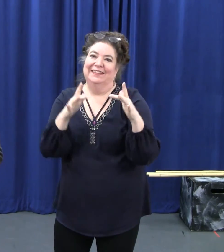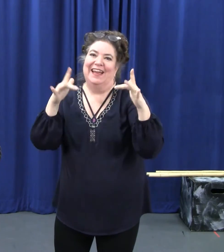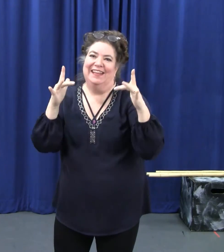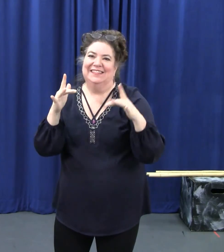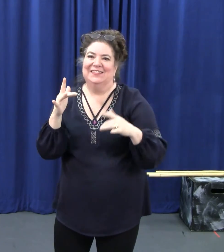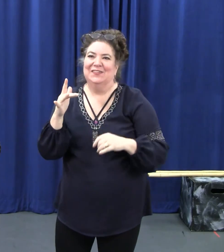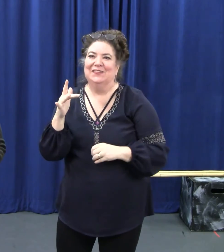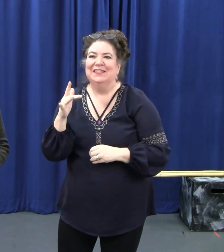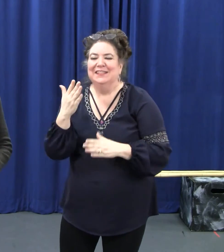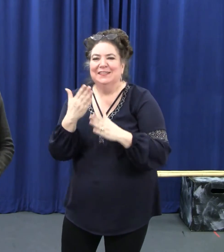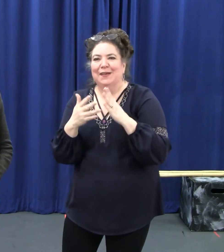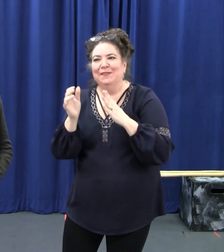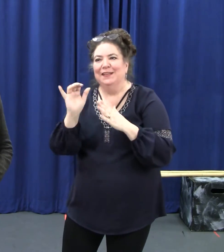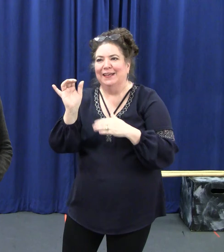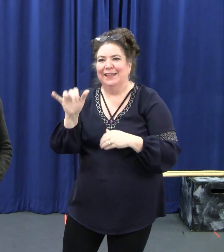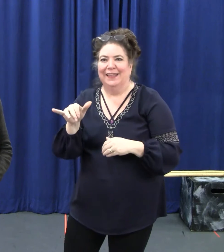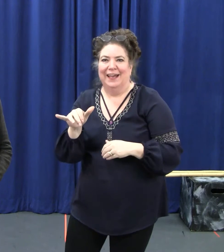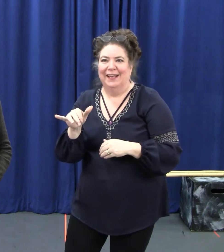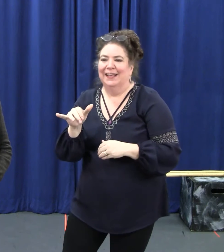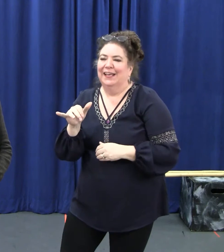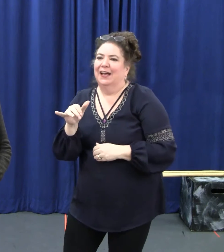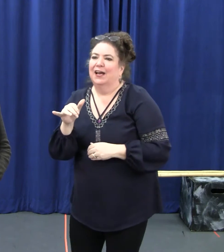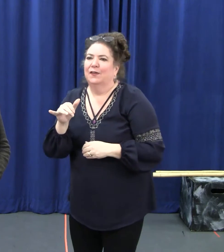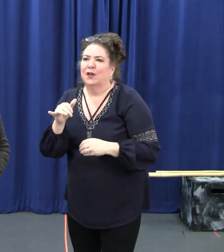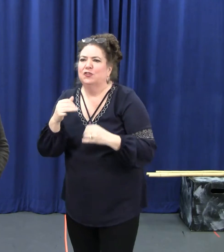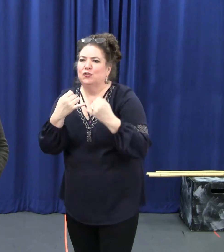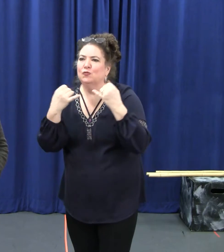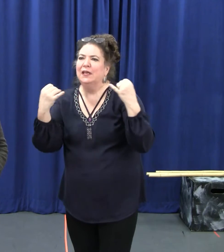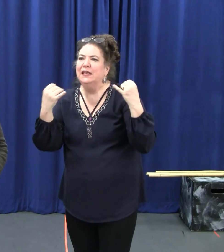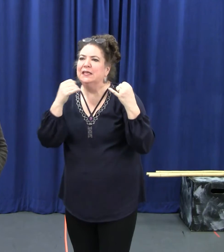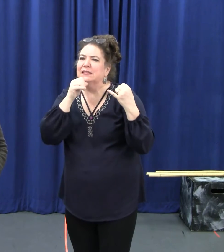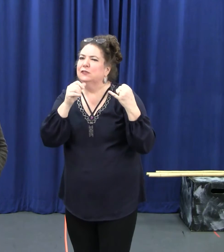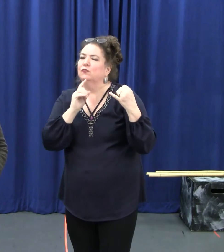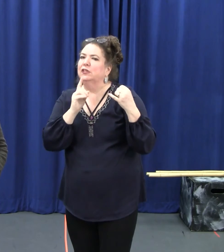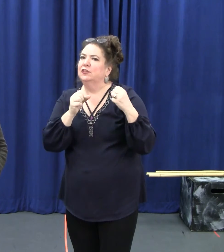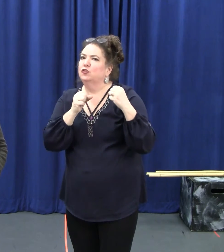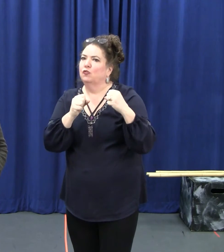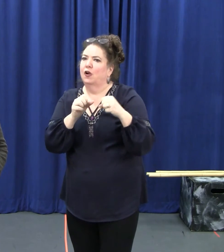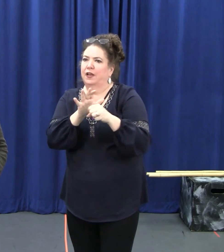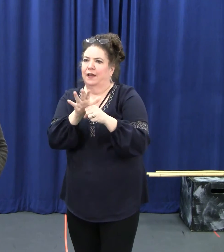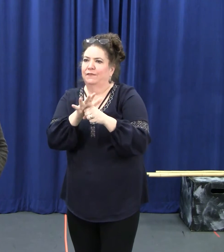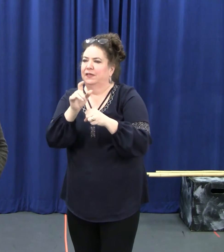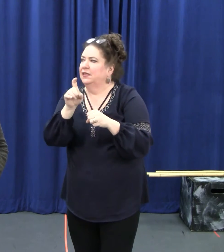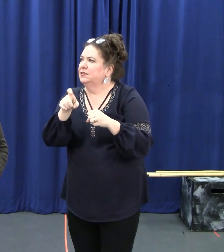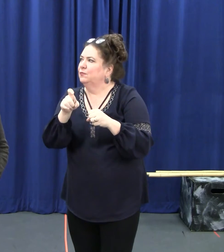and light. So something like that. A string isn't really strong enough, it needs to be